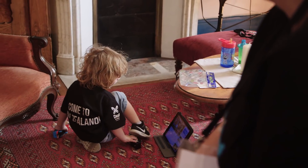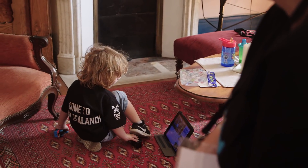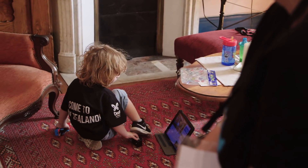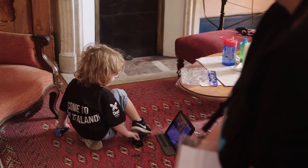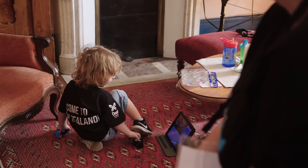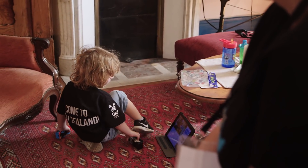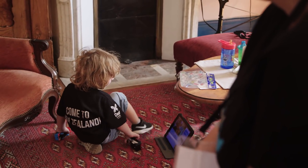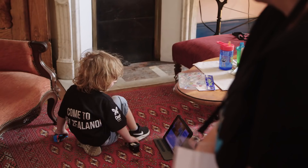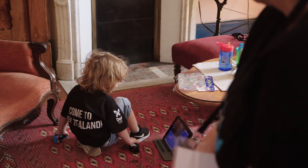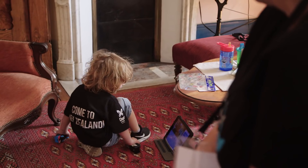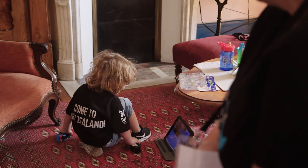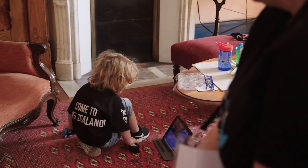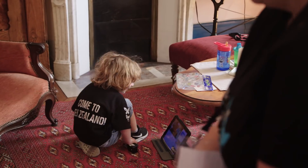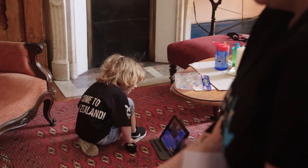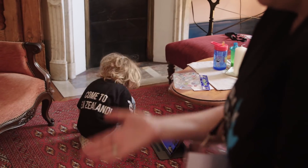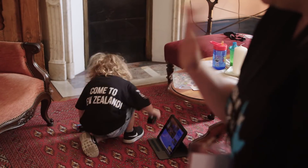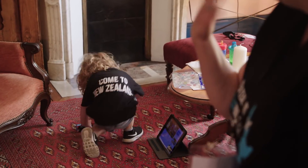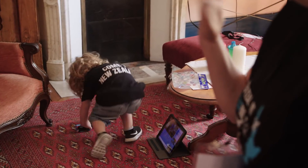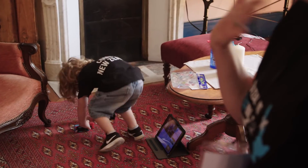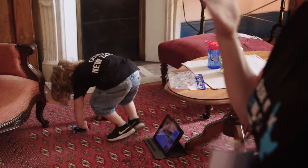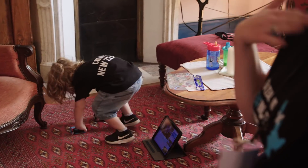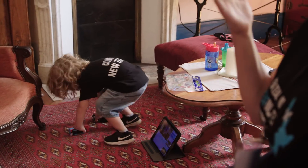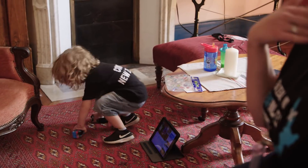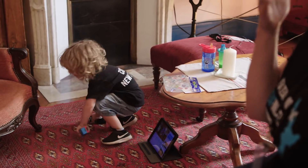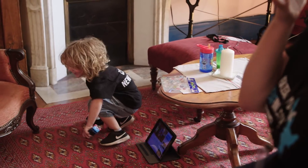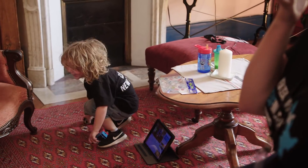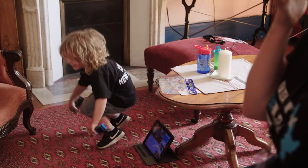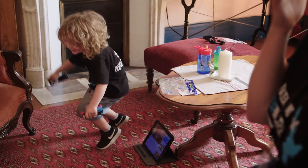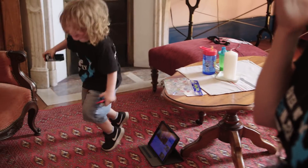Did not think we would have another Deaf child, and I don't think the system thought we would have another Deaf child,